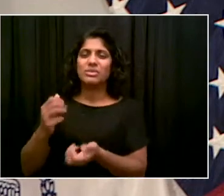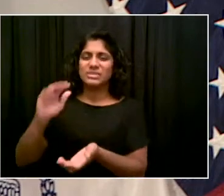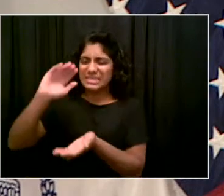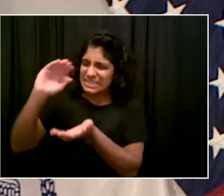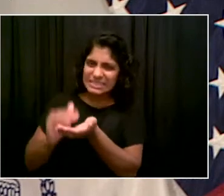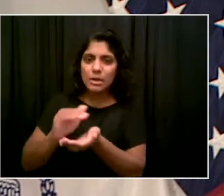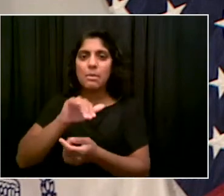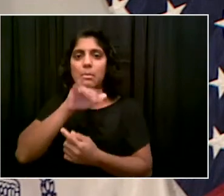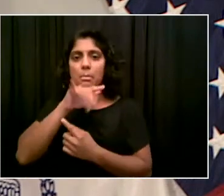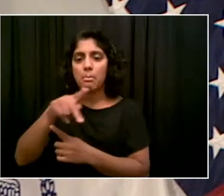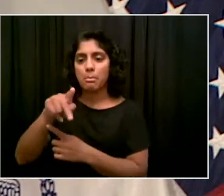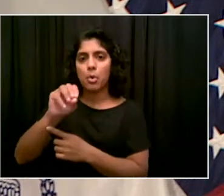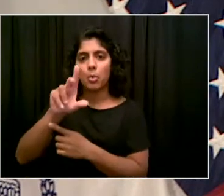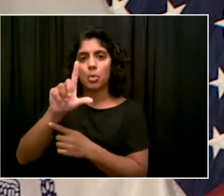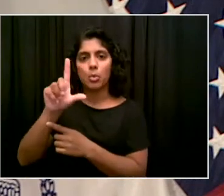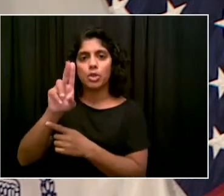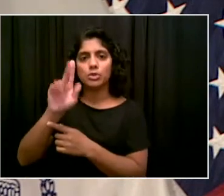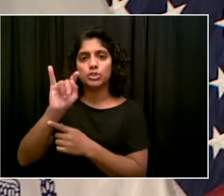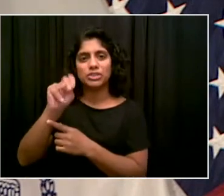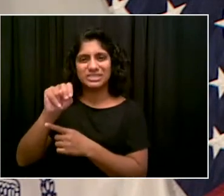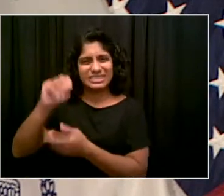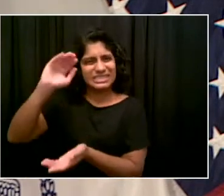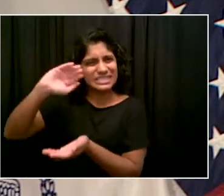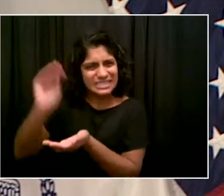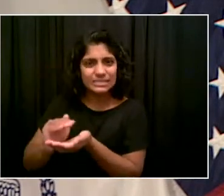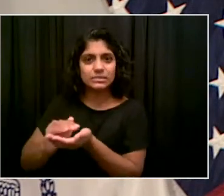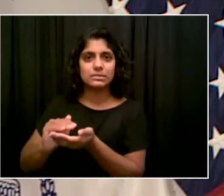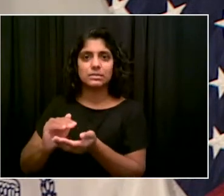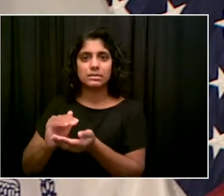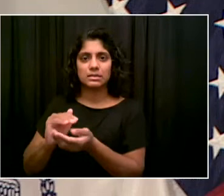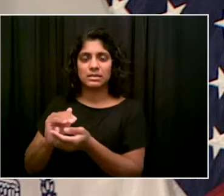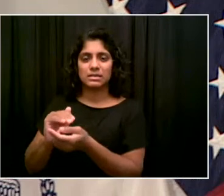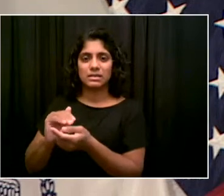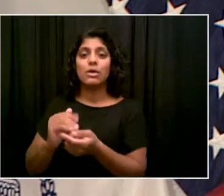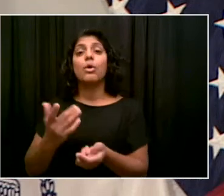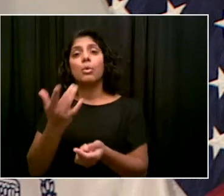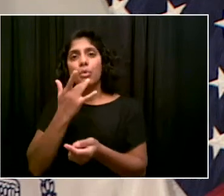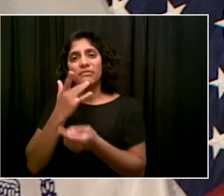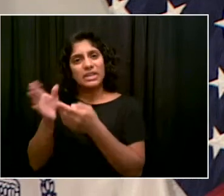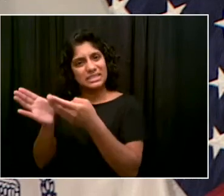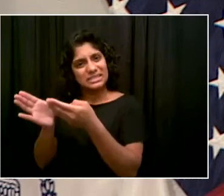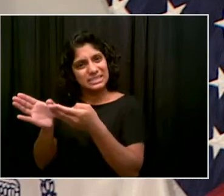MORE POLLUTION, CLIMATE, WE HAVE TO GET PEOPLE